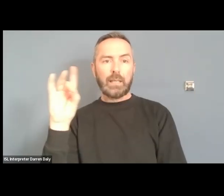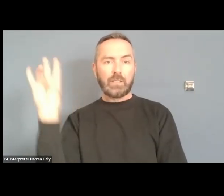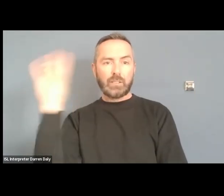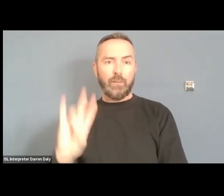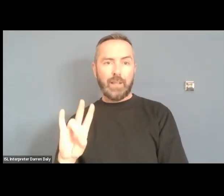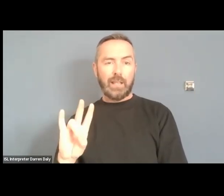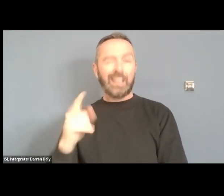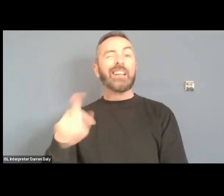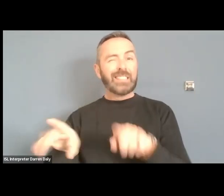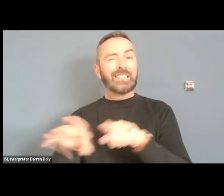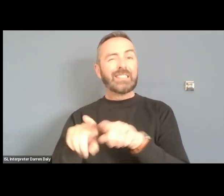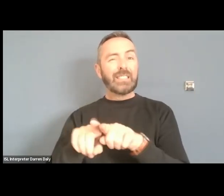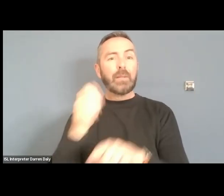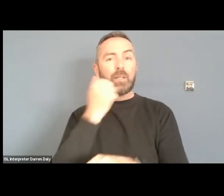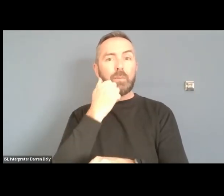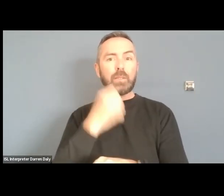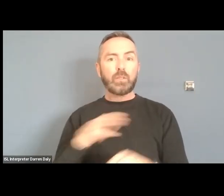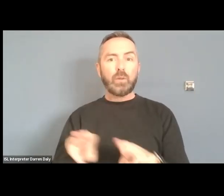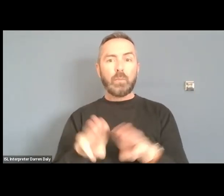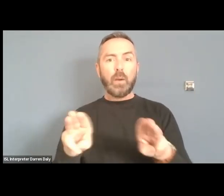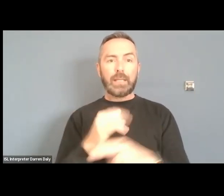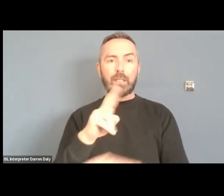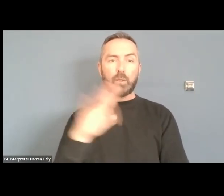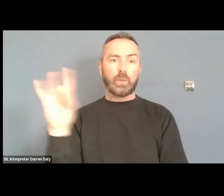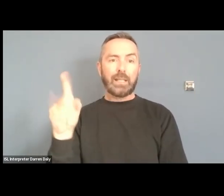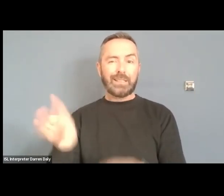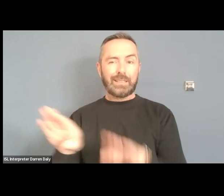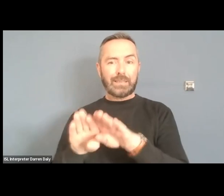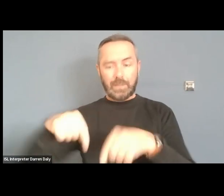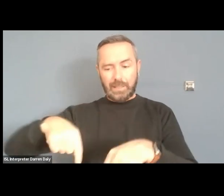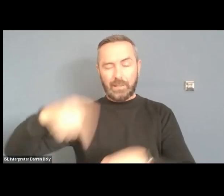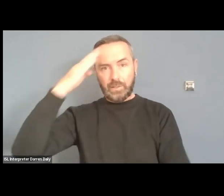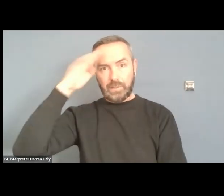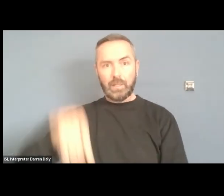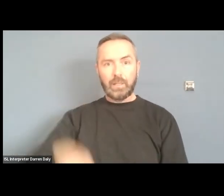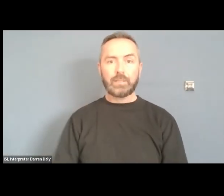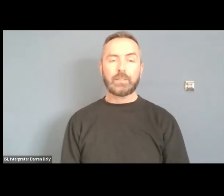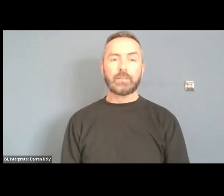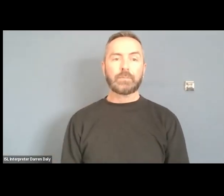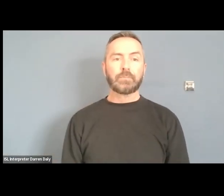quite similar to our population sample in the UK, not our population sample, it was a different study.